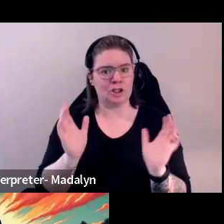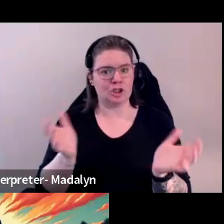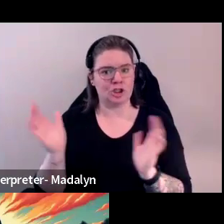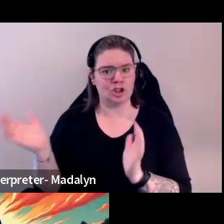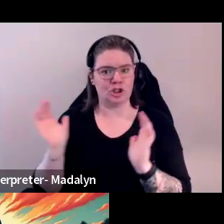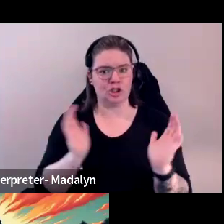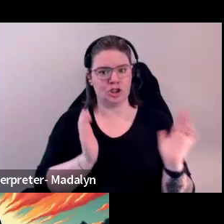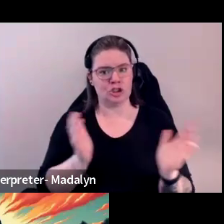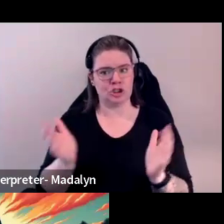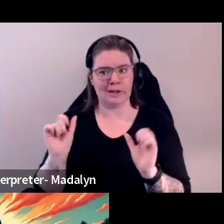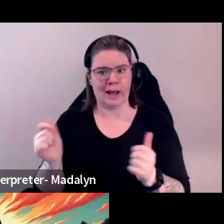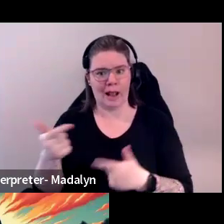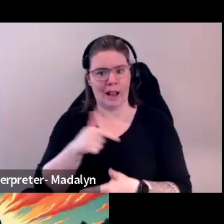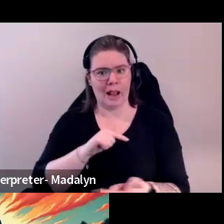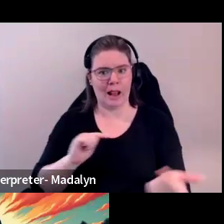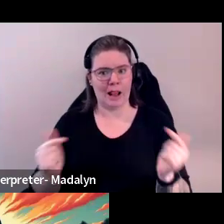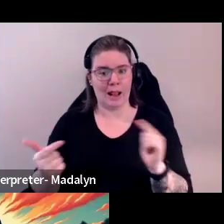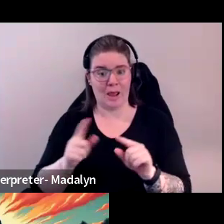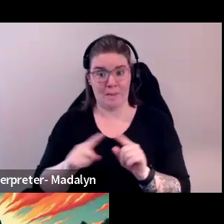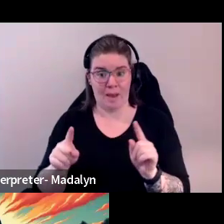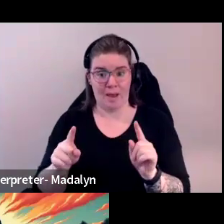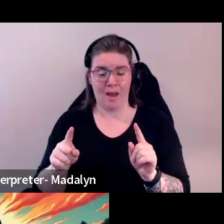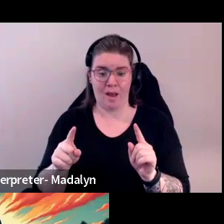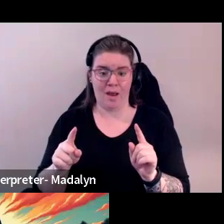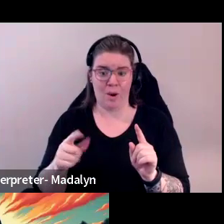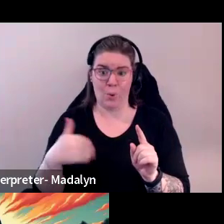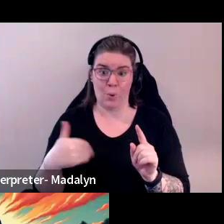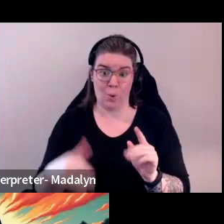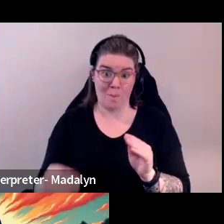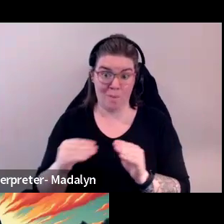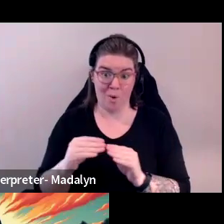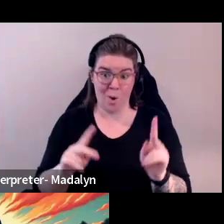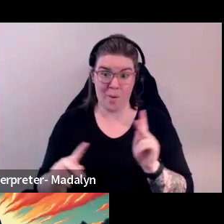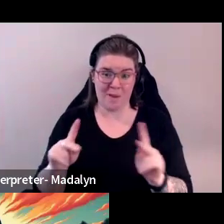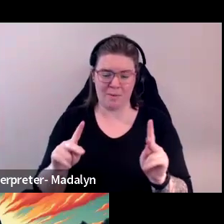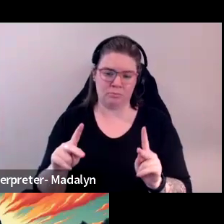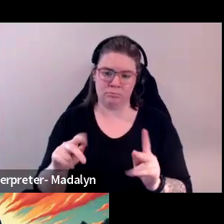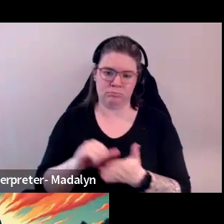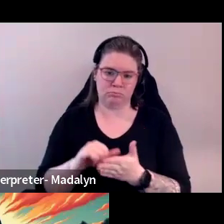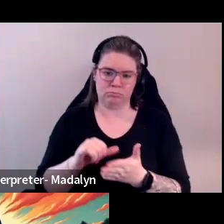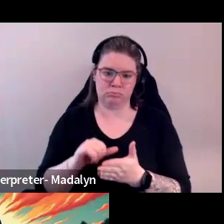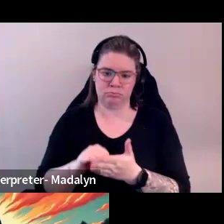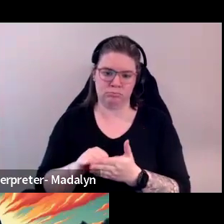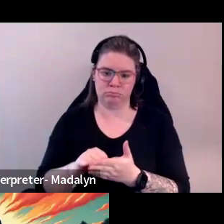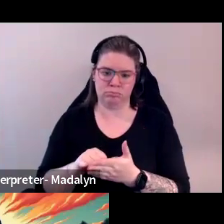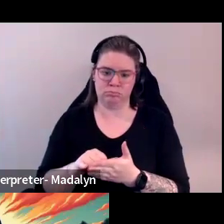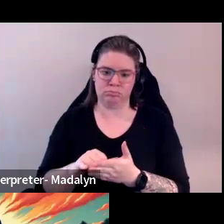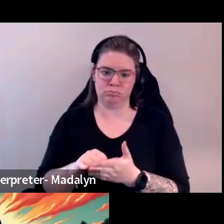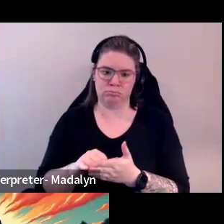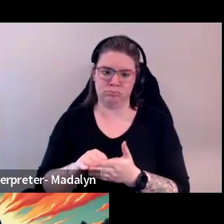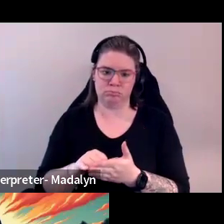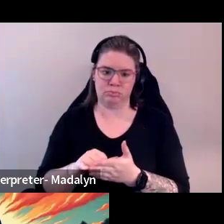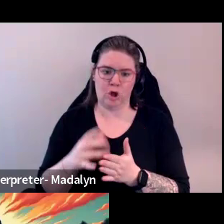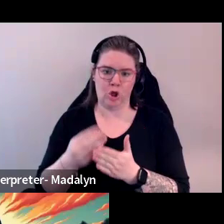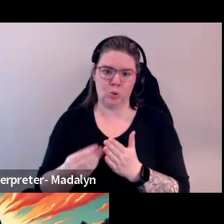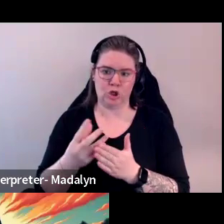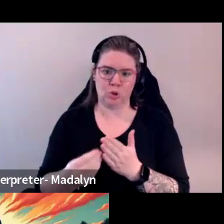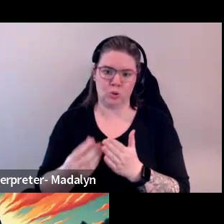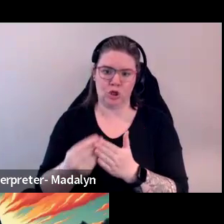Tom Olin: you know. But, boy, it gets, you know, twice as many people here, and then we kind of lose a little bit. Keep on losing and losing a little bit. And